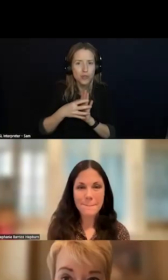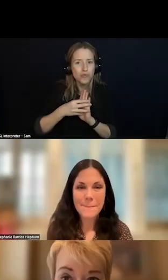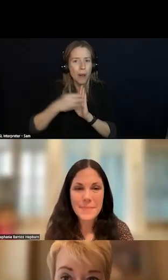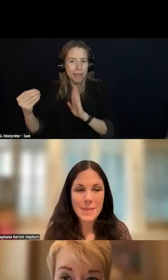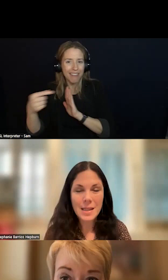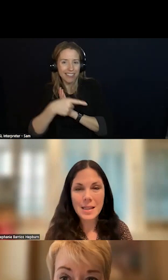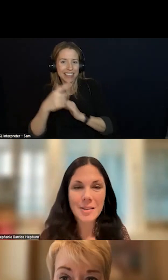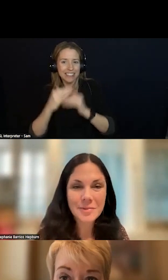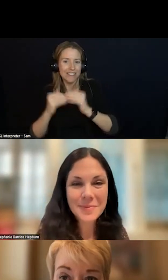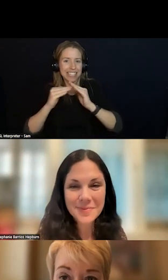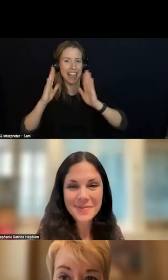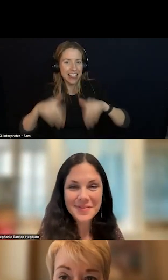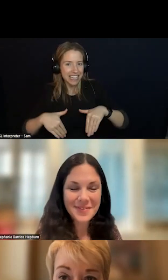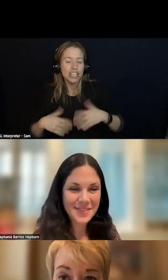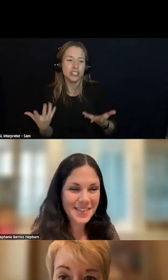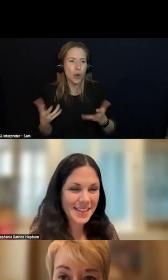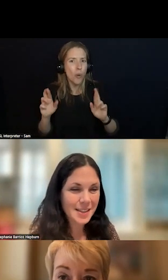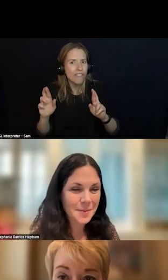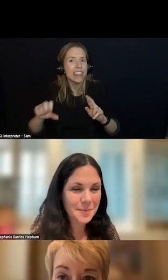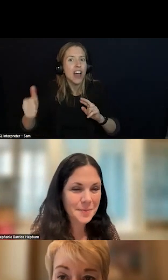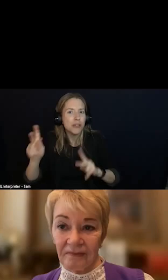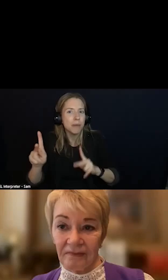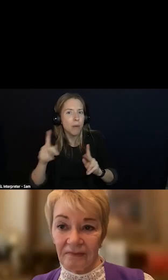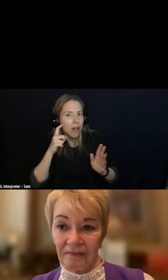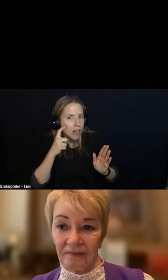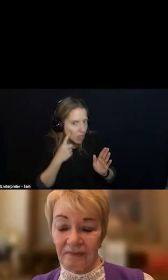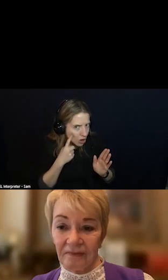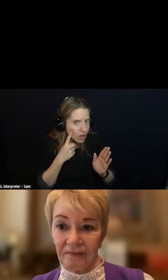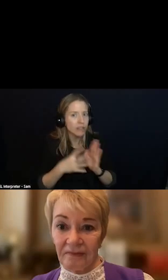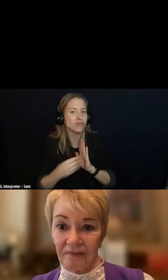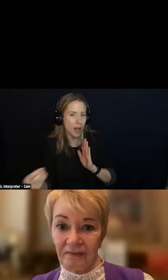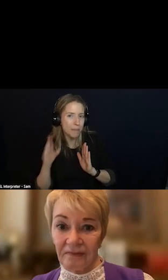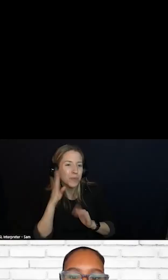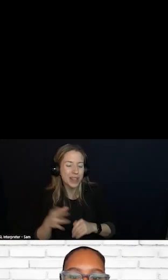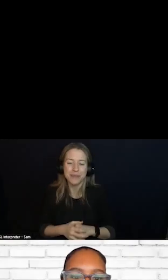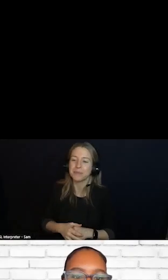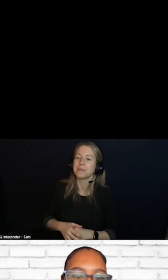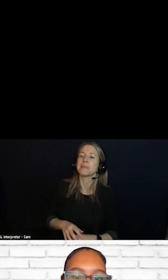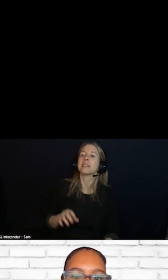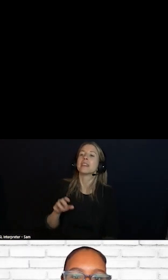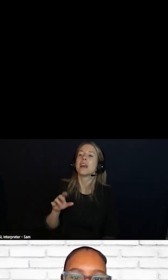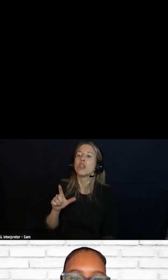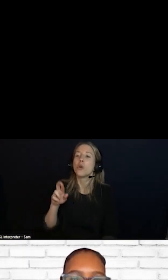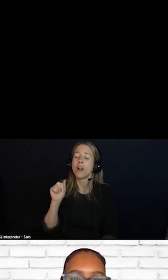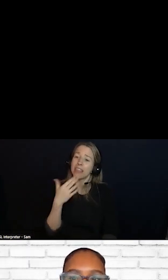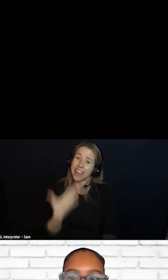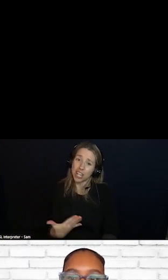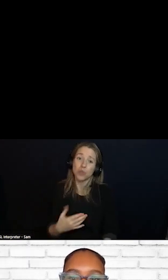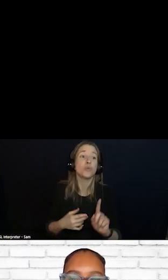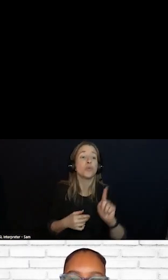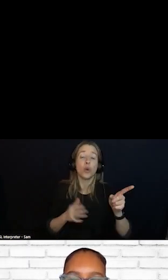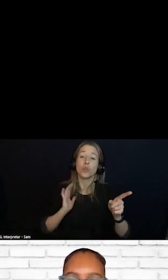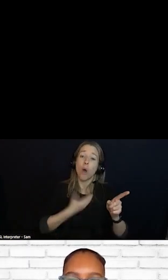GREAT WORK GOING ON IN THERE. LET'S KEEP GOING. I AM GOING TO